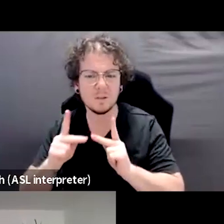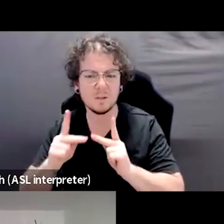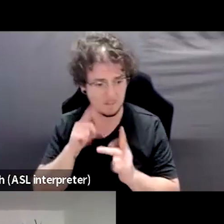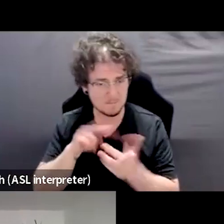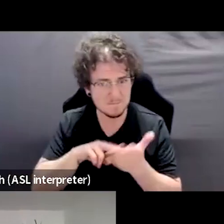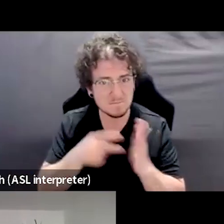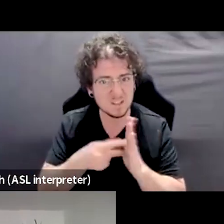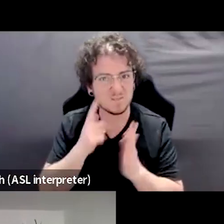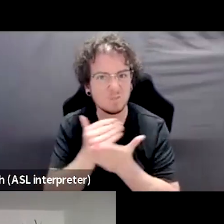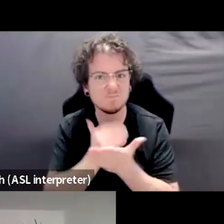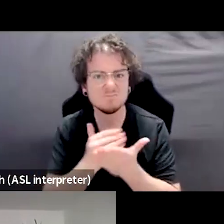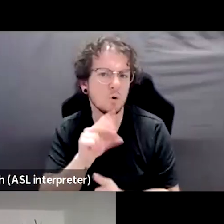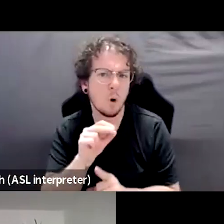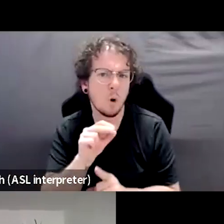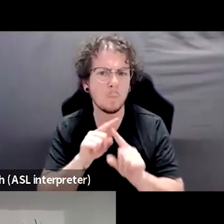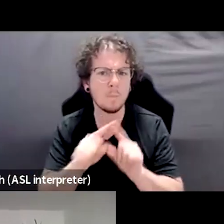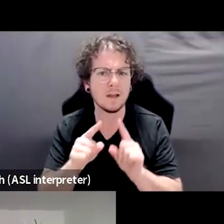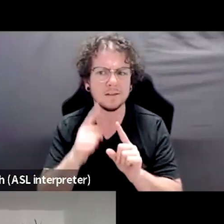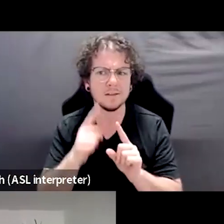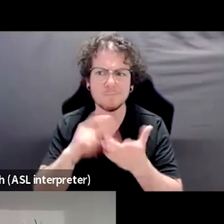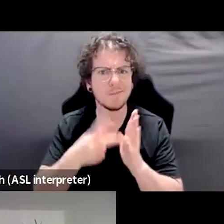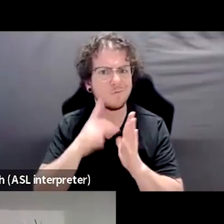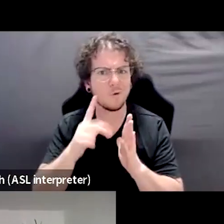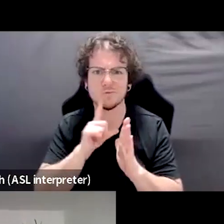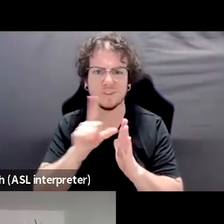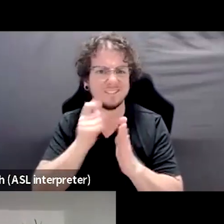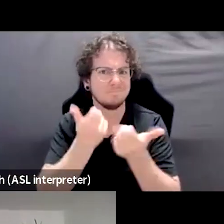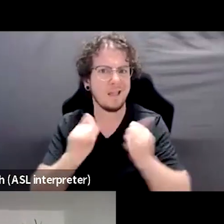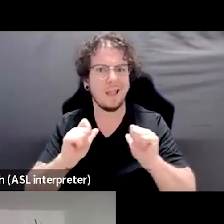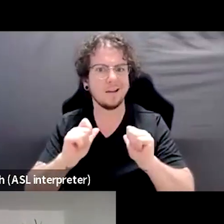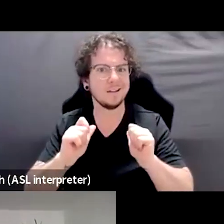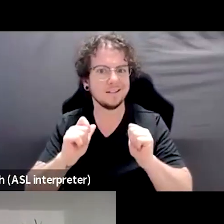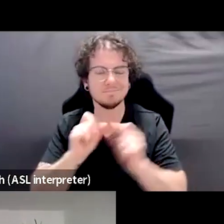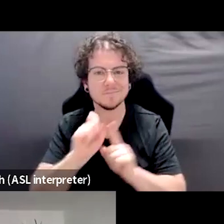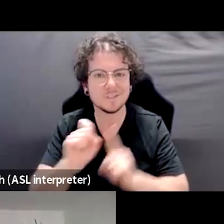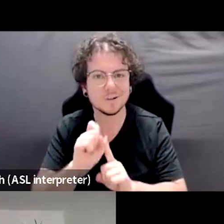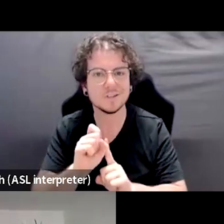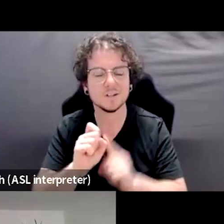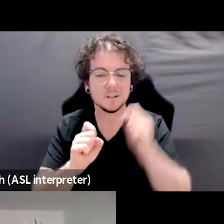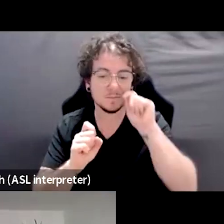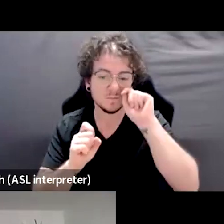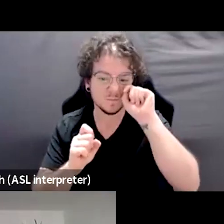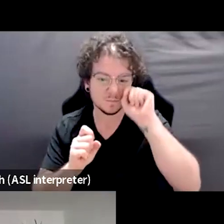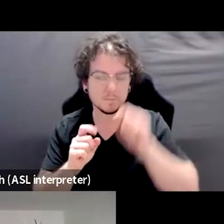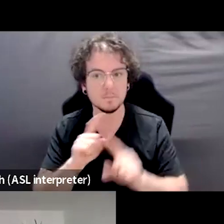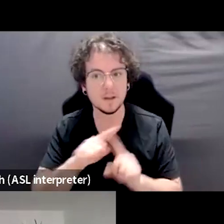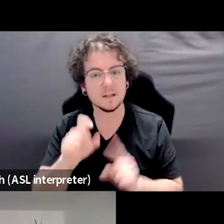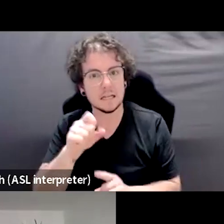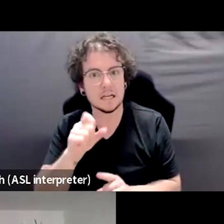it in terms of all sorts of things. But for sure, starting the conversation out when you join a new